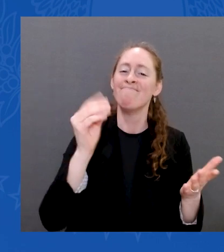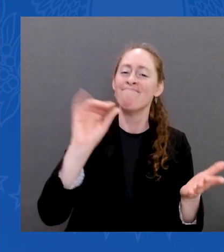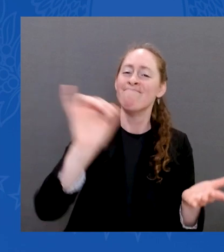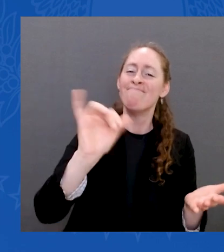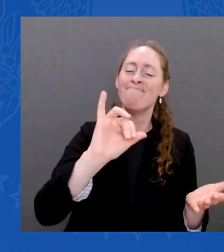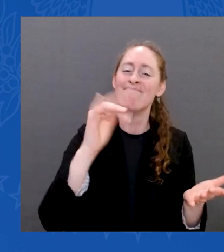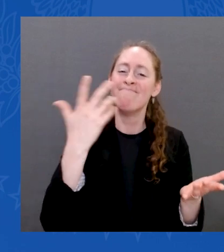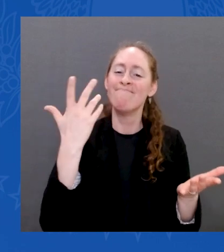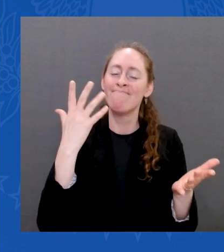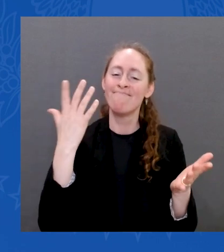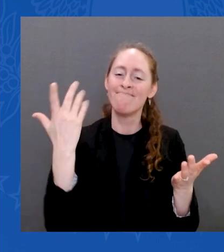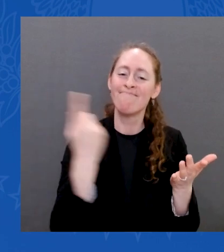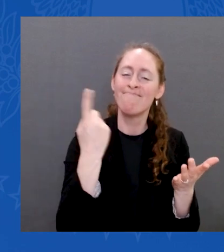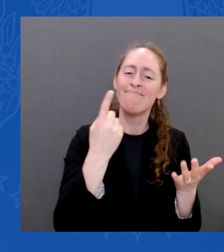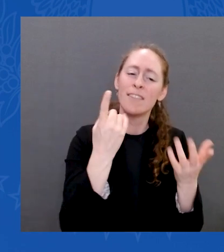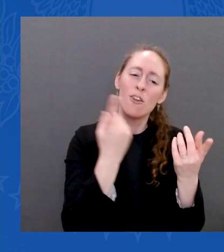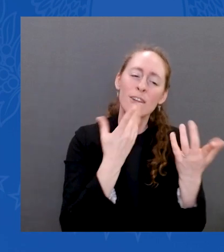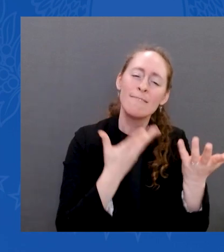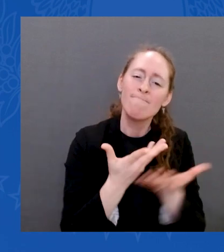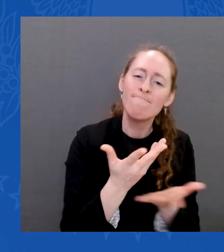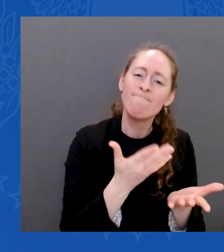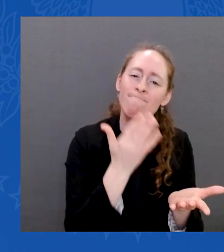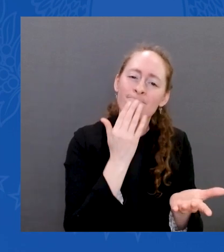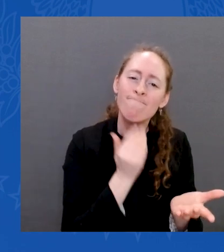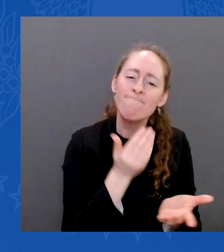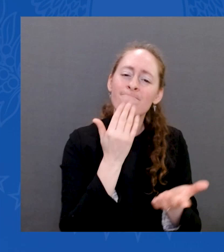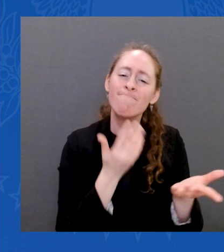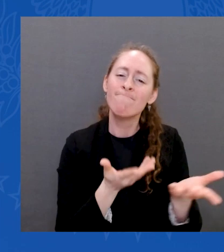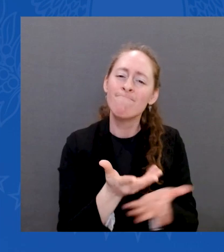To them, I want to say: Listen to that call. Join us.